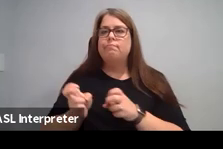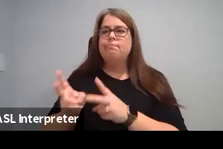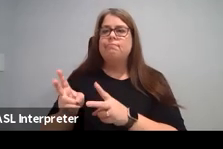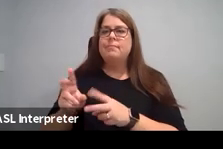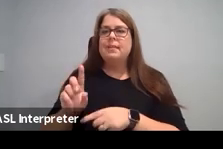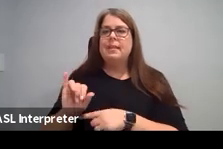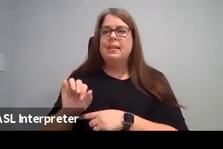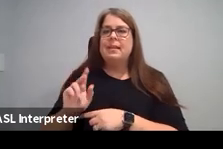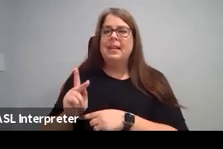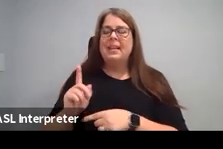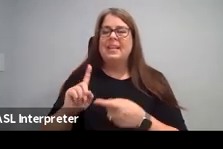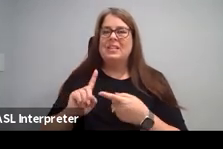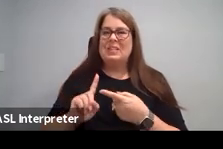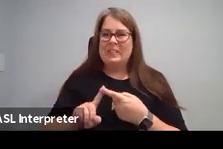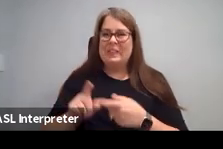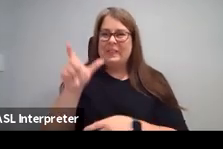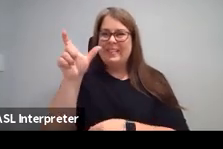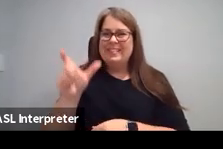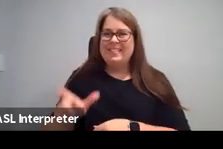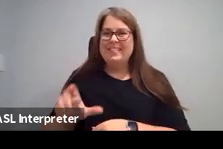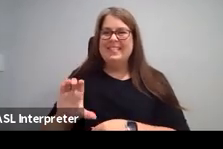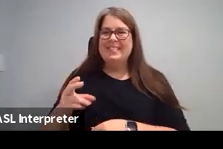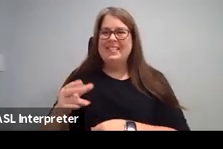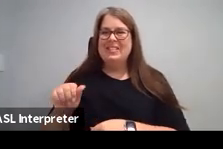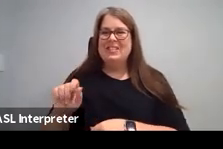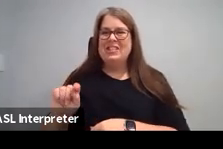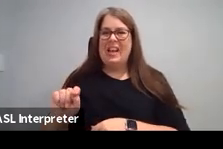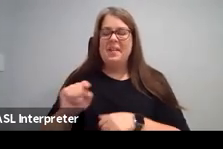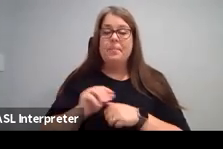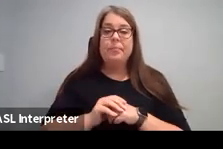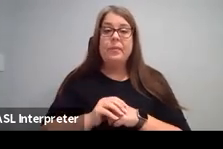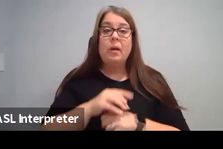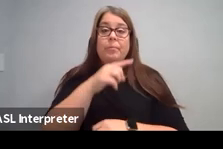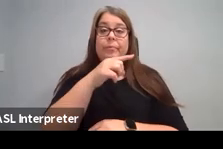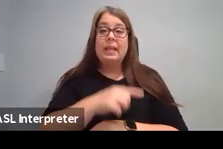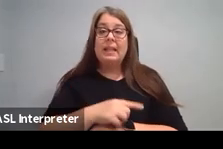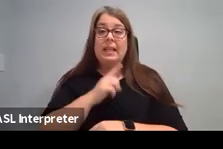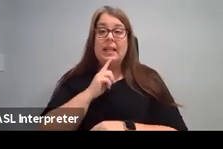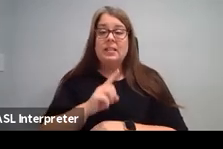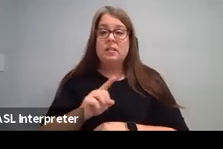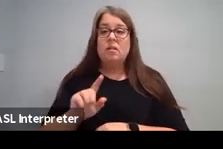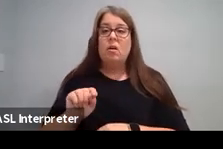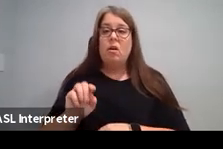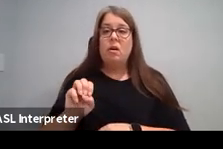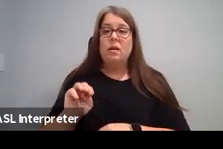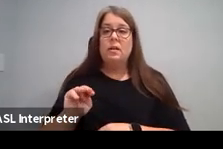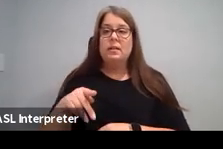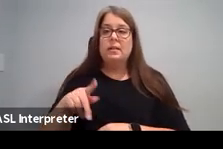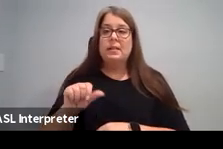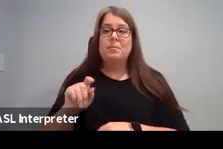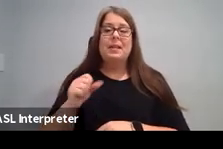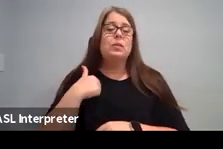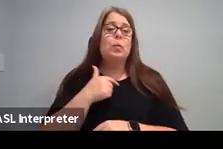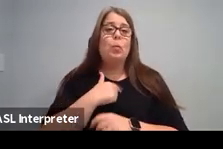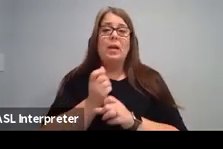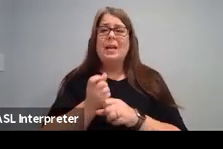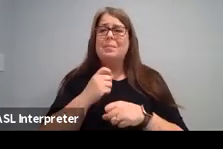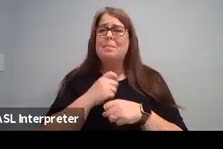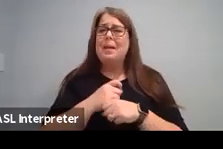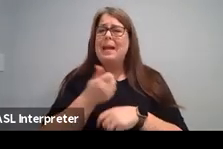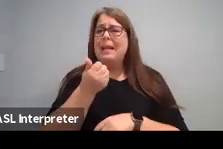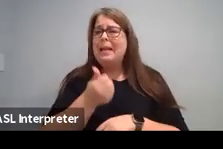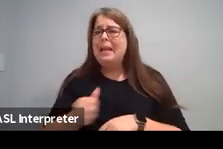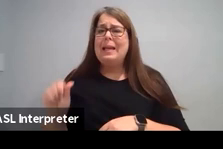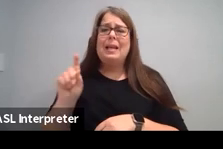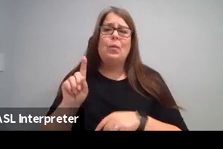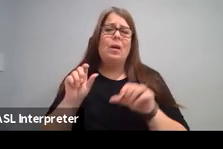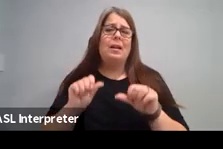Allison Frenzel : Our brains are always linked. Um, so here we go. These are templates that we have created open access open at it, you will need to make a copy